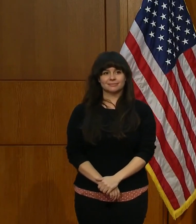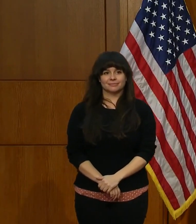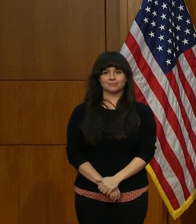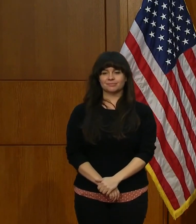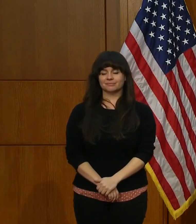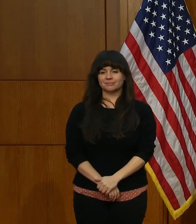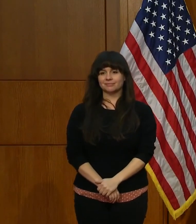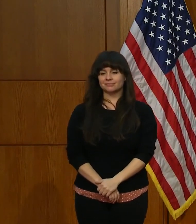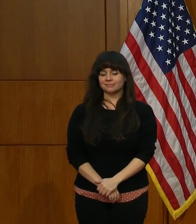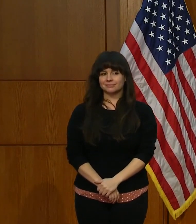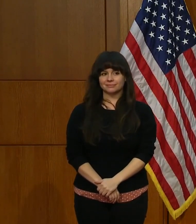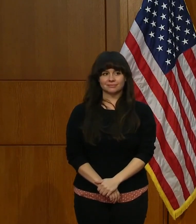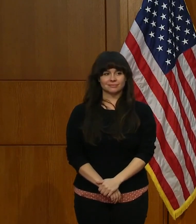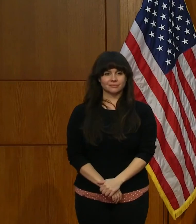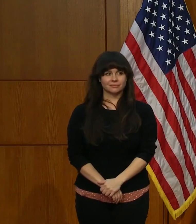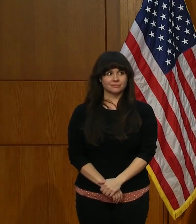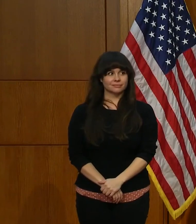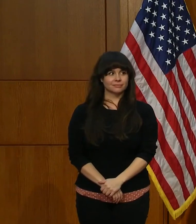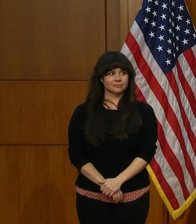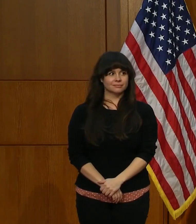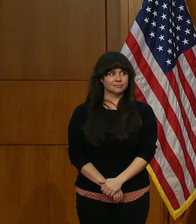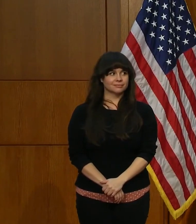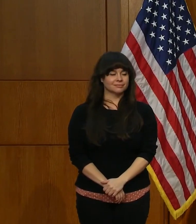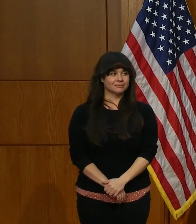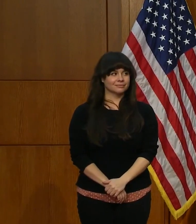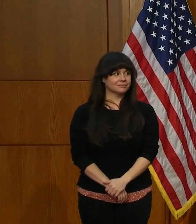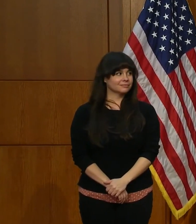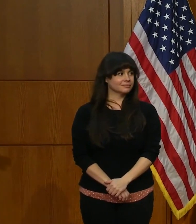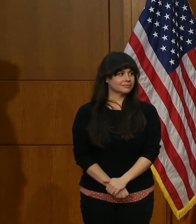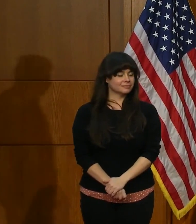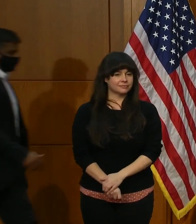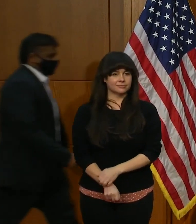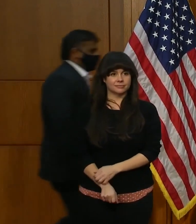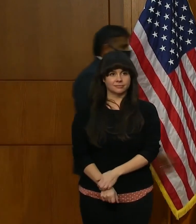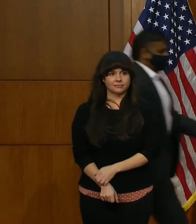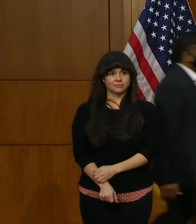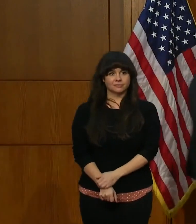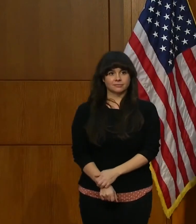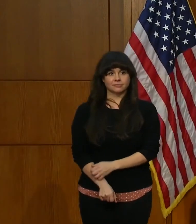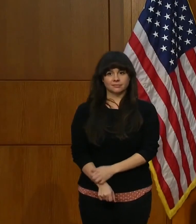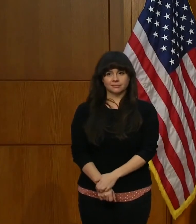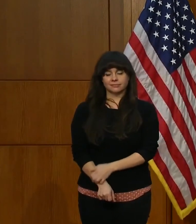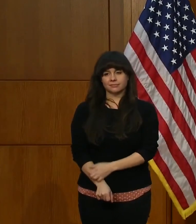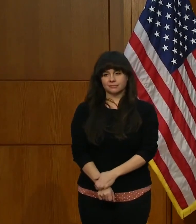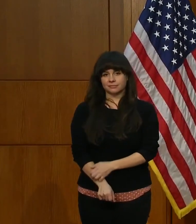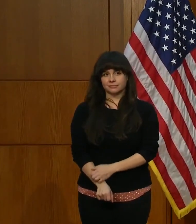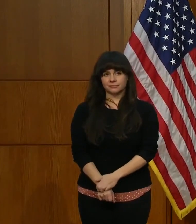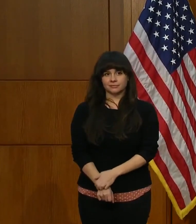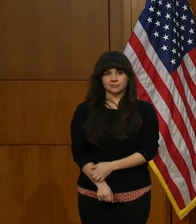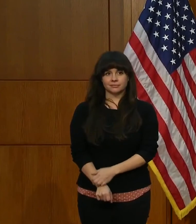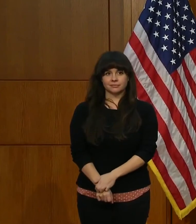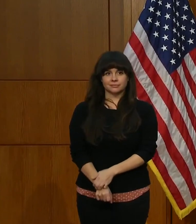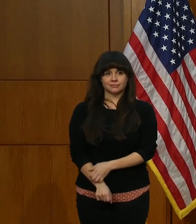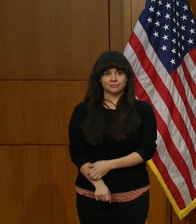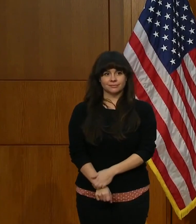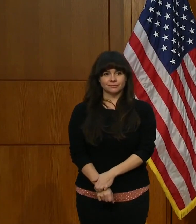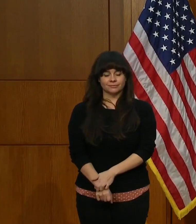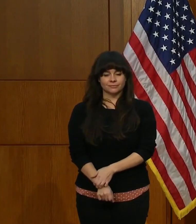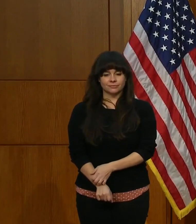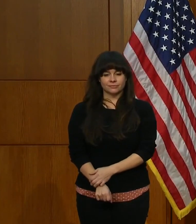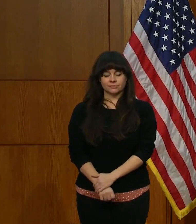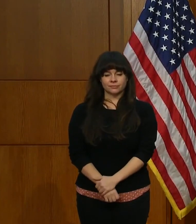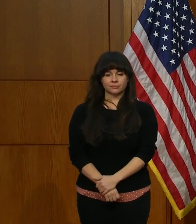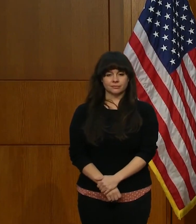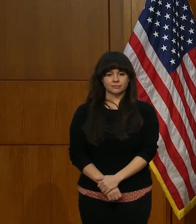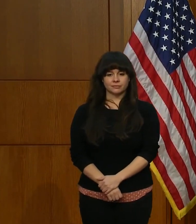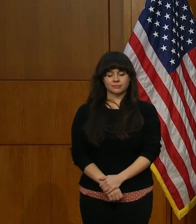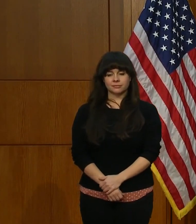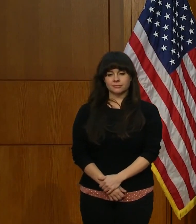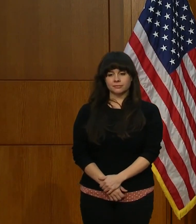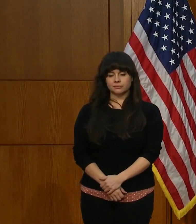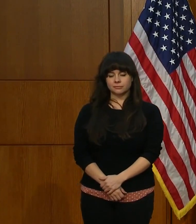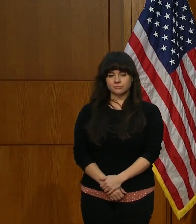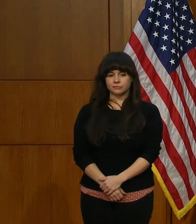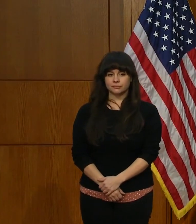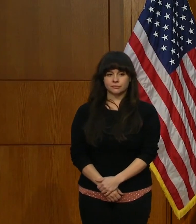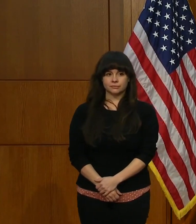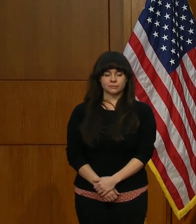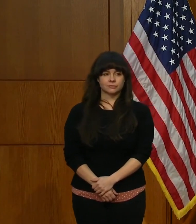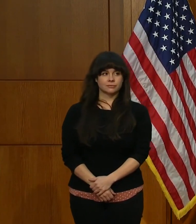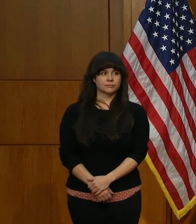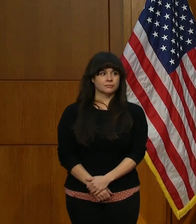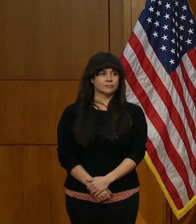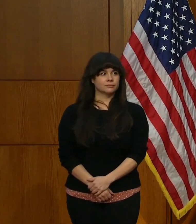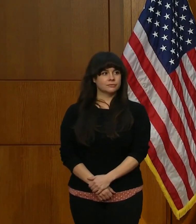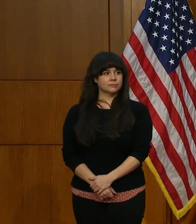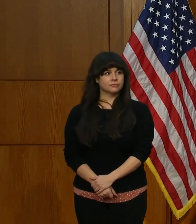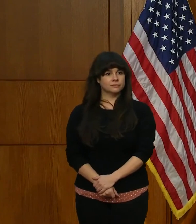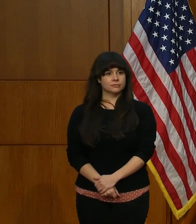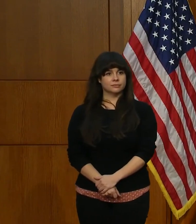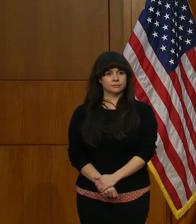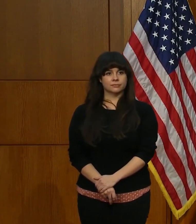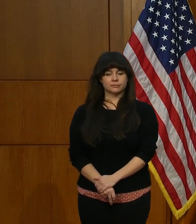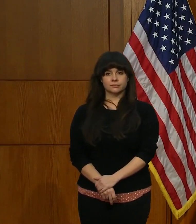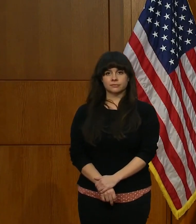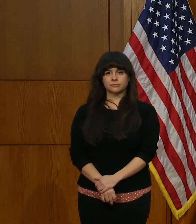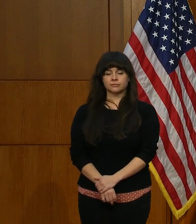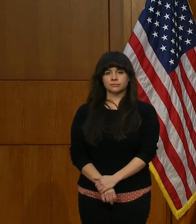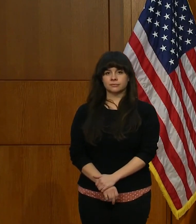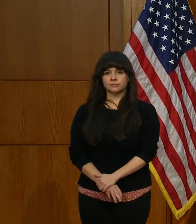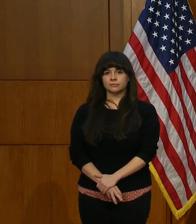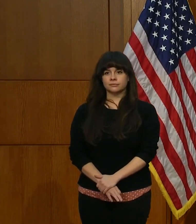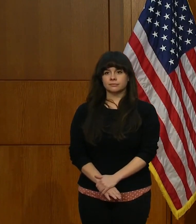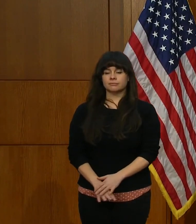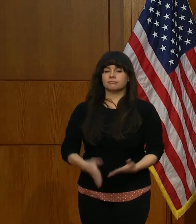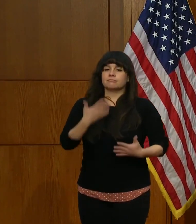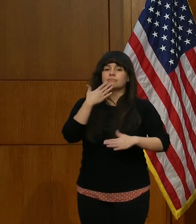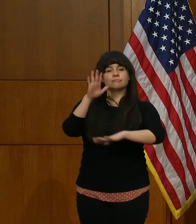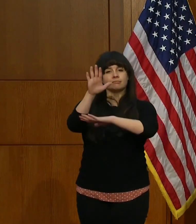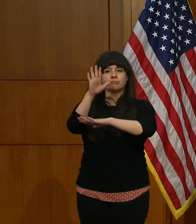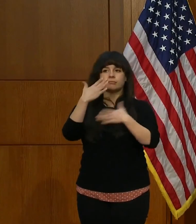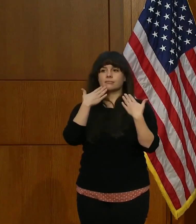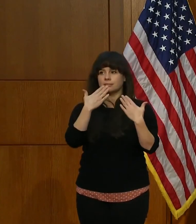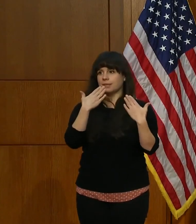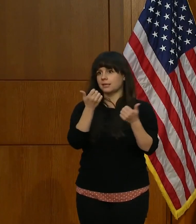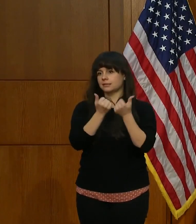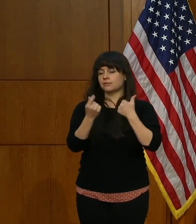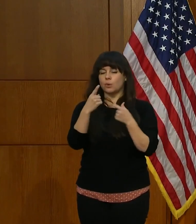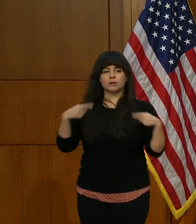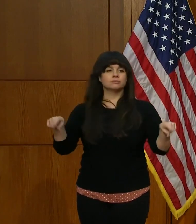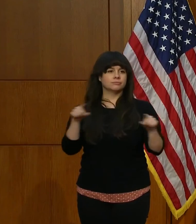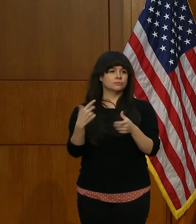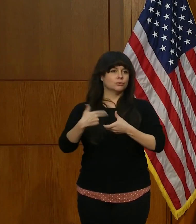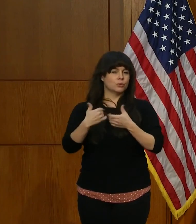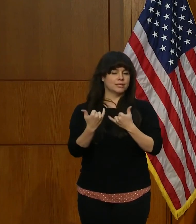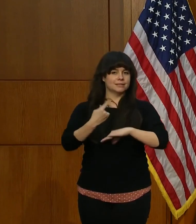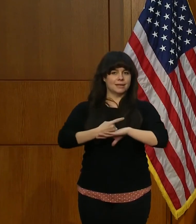YOUR WAY.